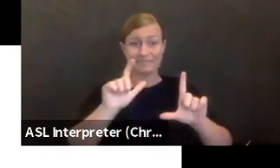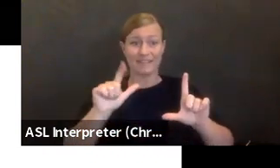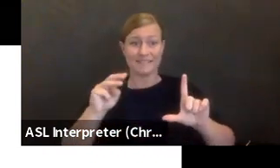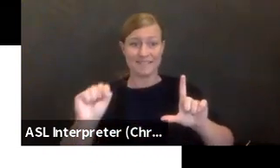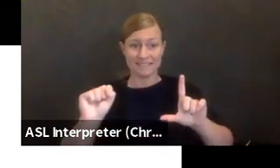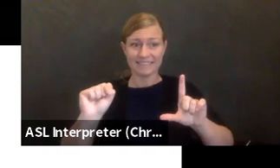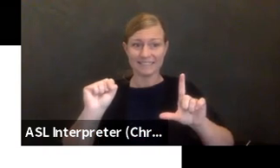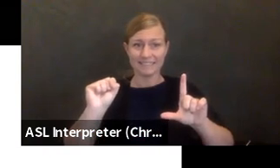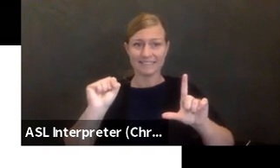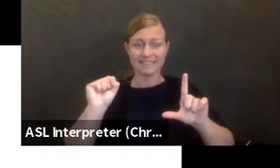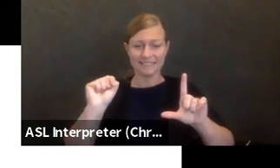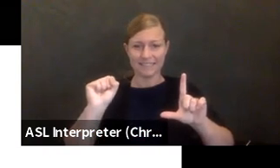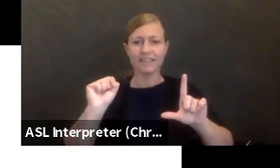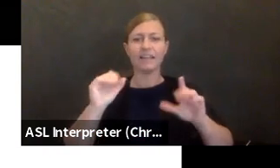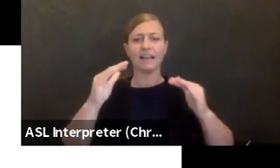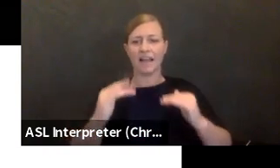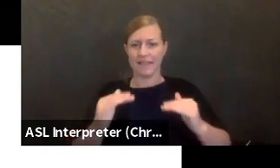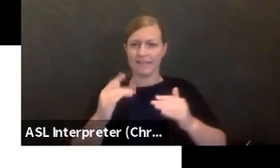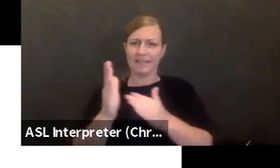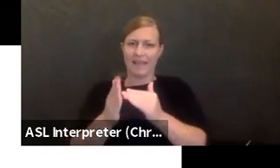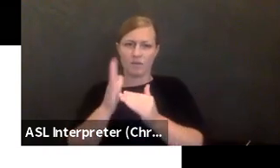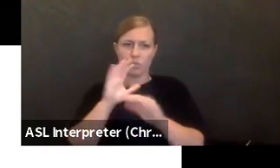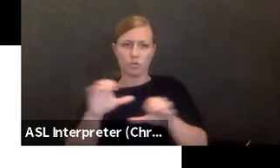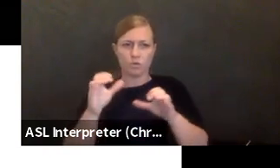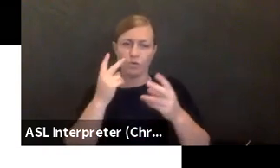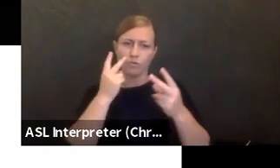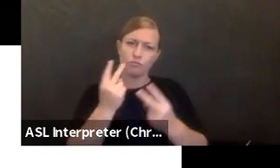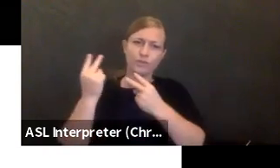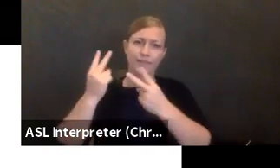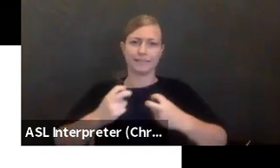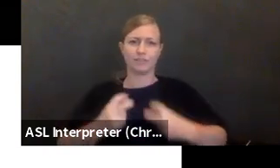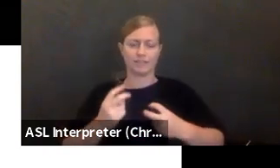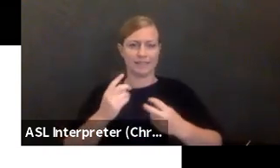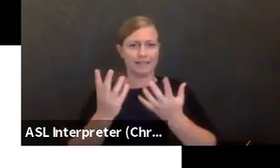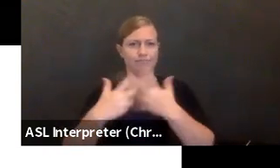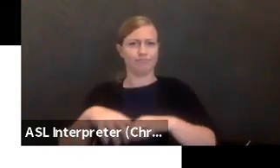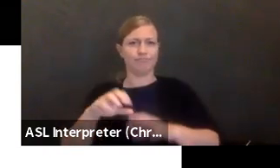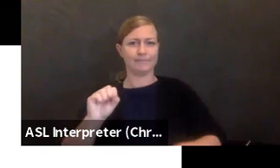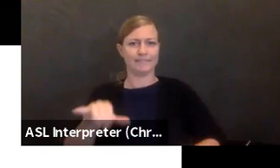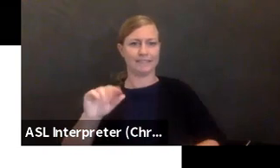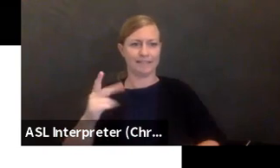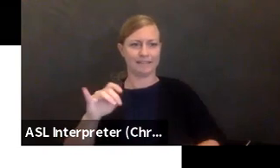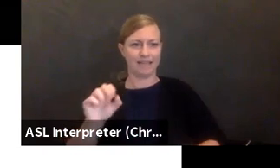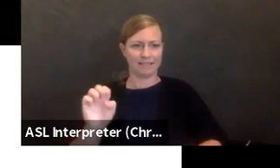the back on information of the learning management system. We will then dive into LMS and get into the teams and showing you the website and the features and at the end